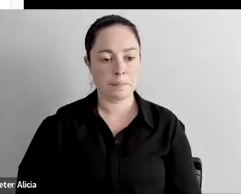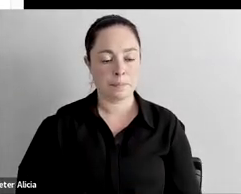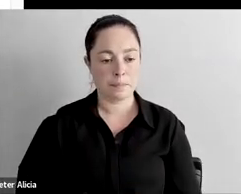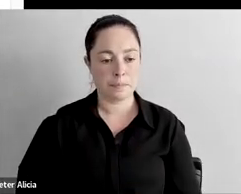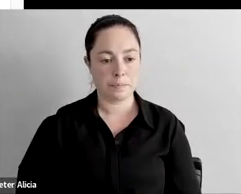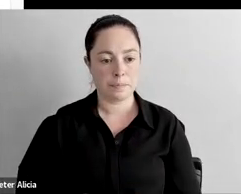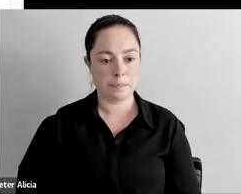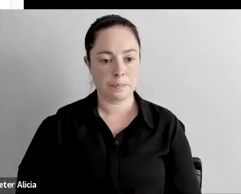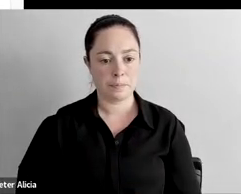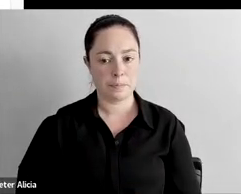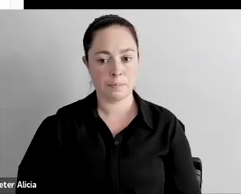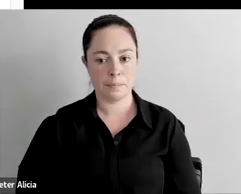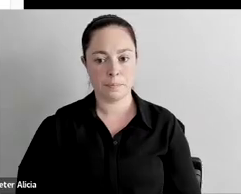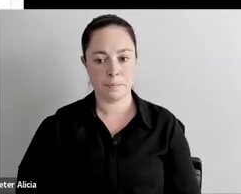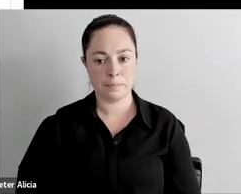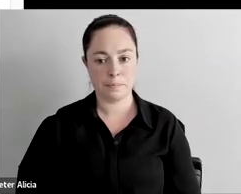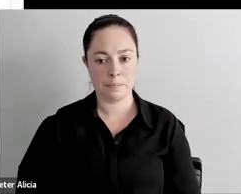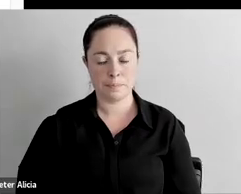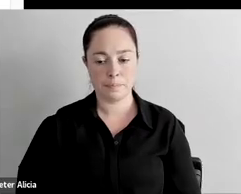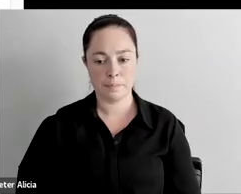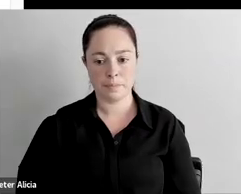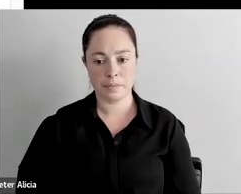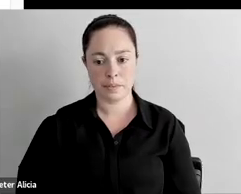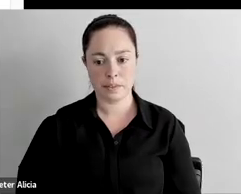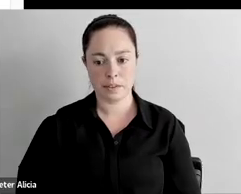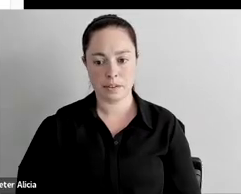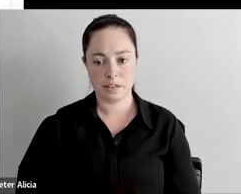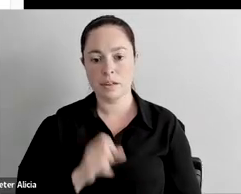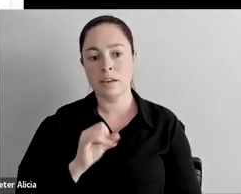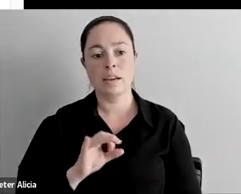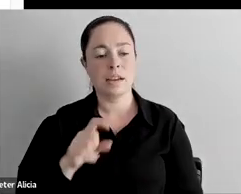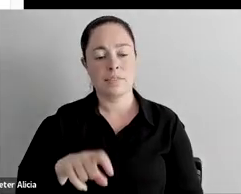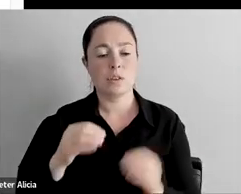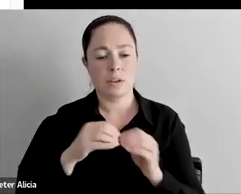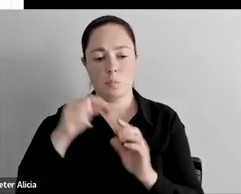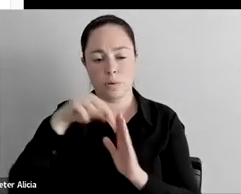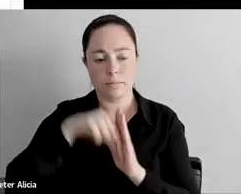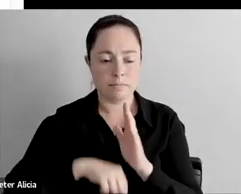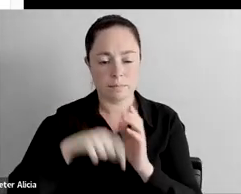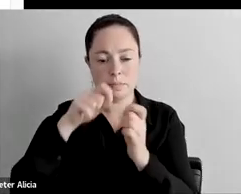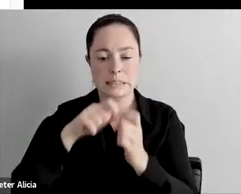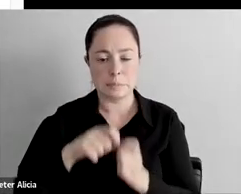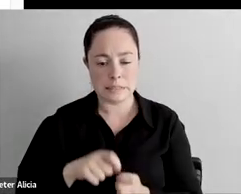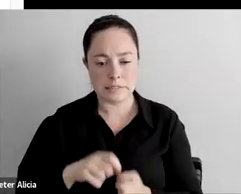And so, yeah, if you want more specifics, for example, of the numbers, you can hover